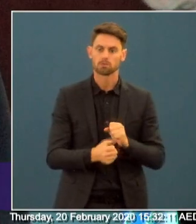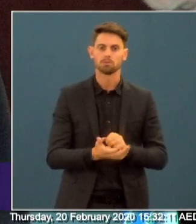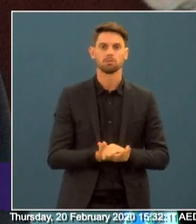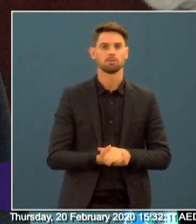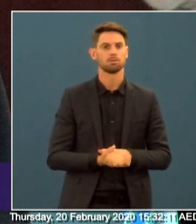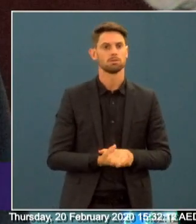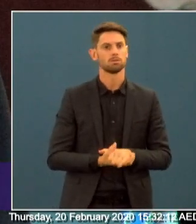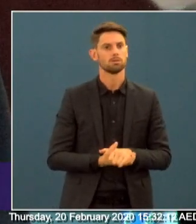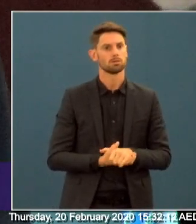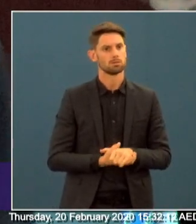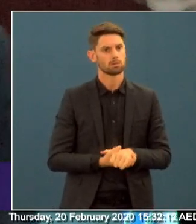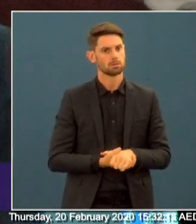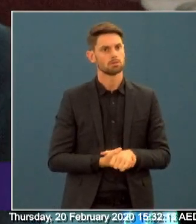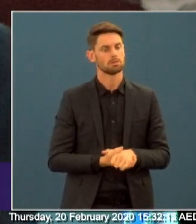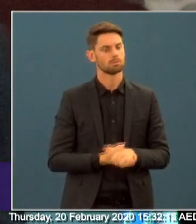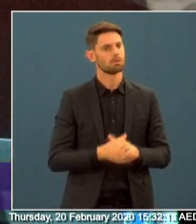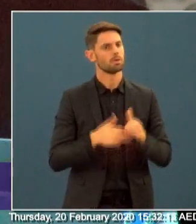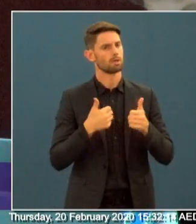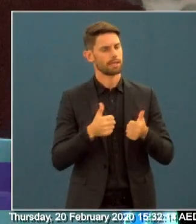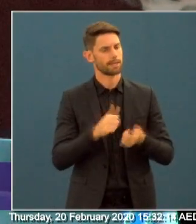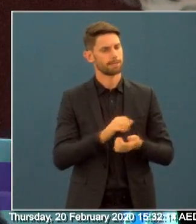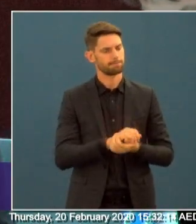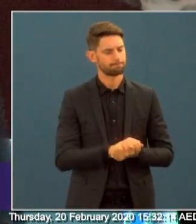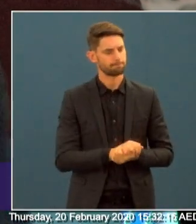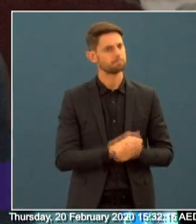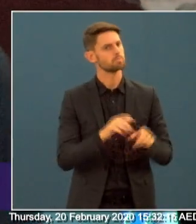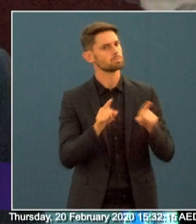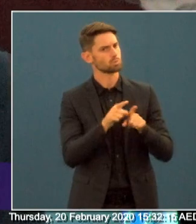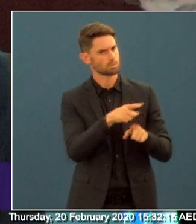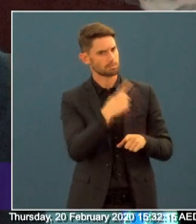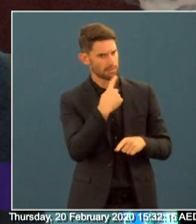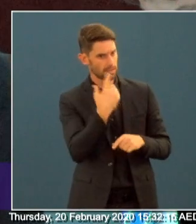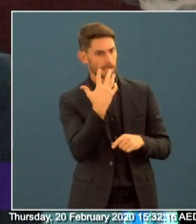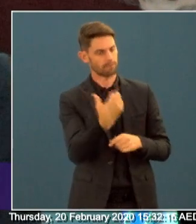Now, you've said that there are two pathways for care